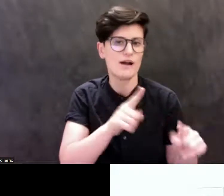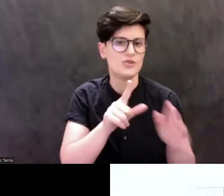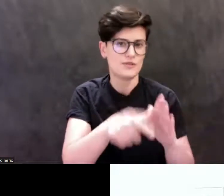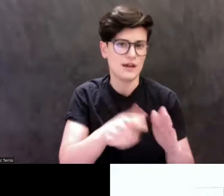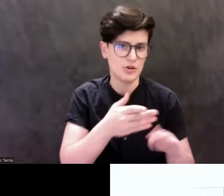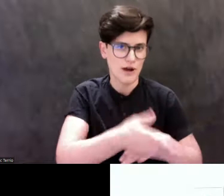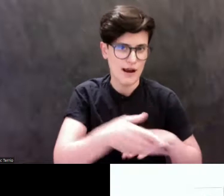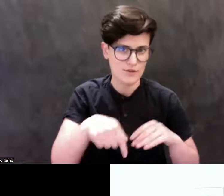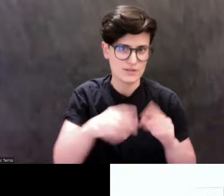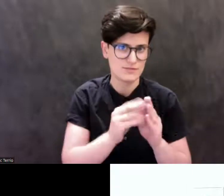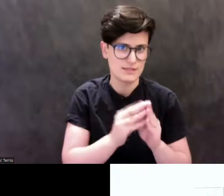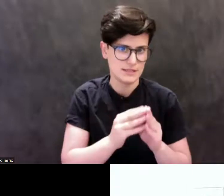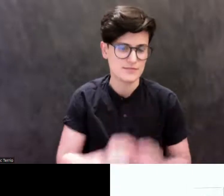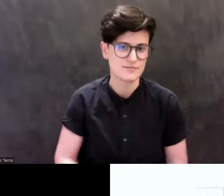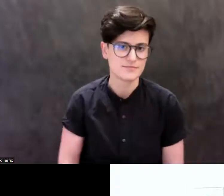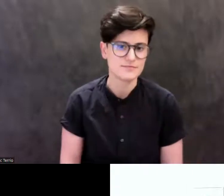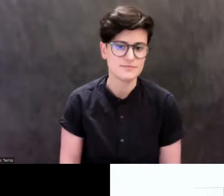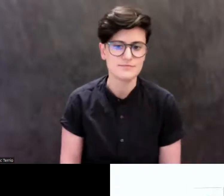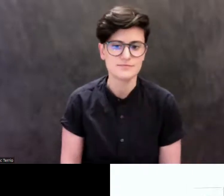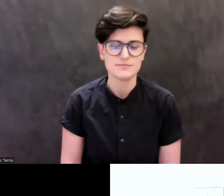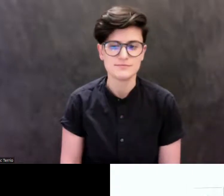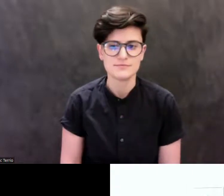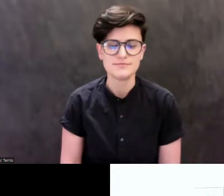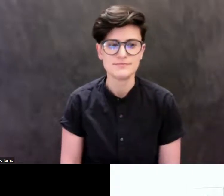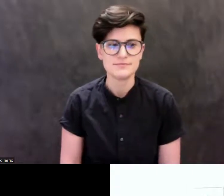________________________________________ Sure.